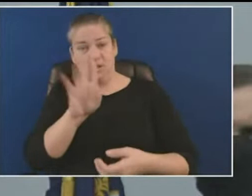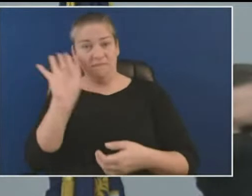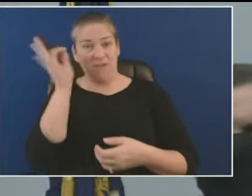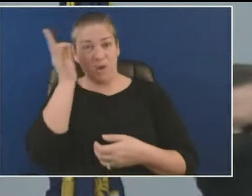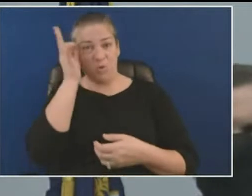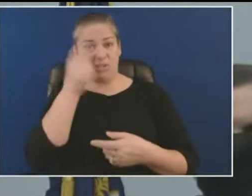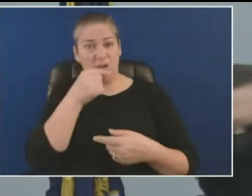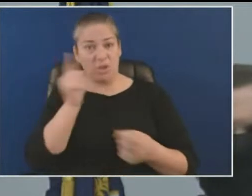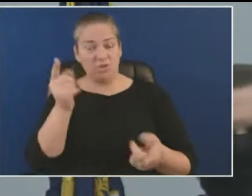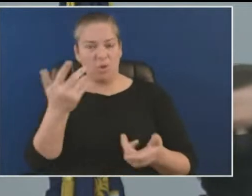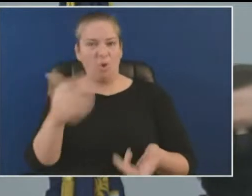have lost loved ones.